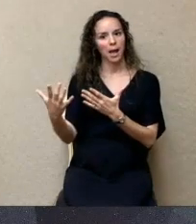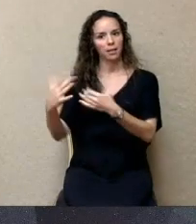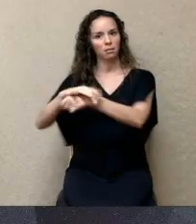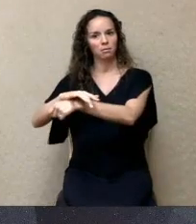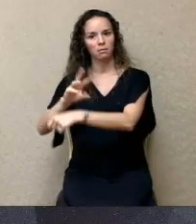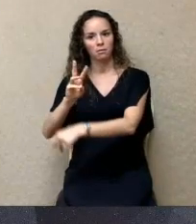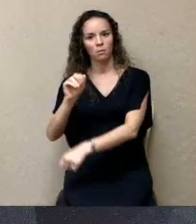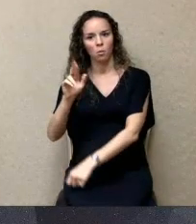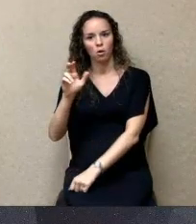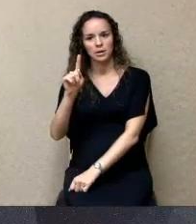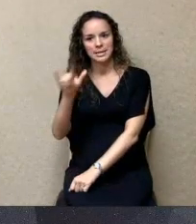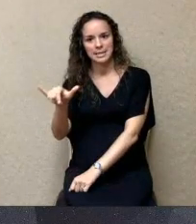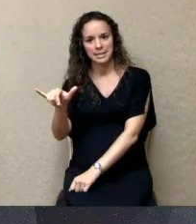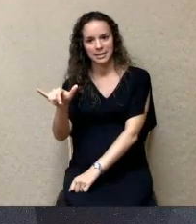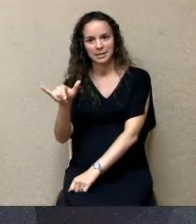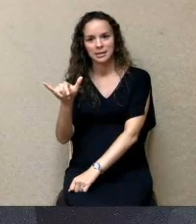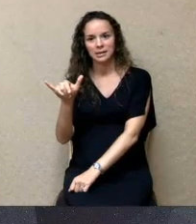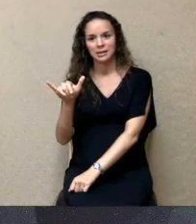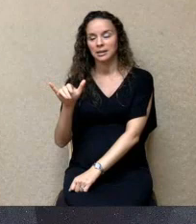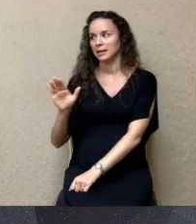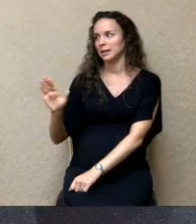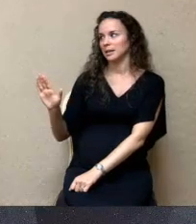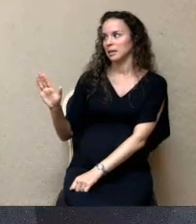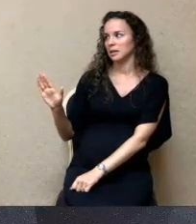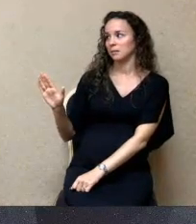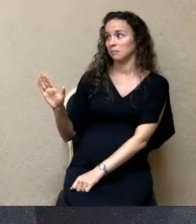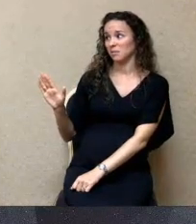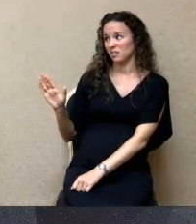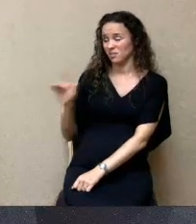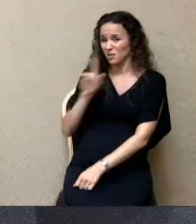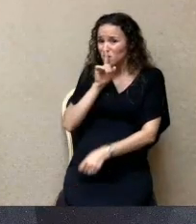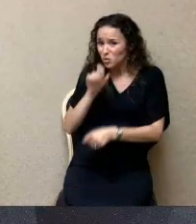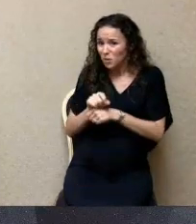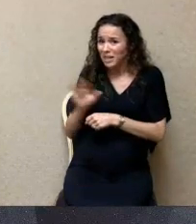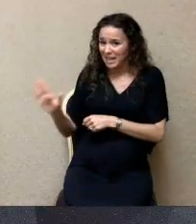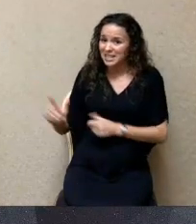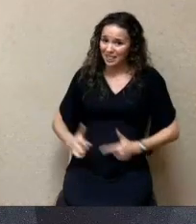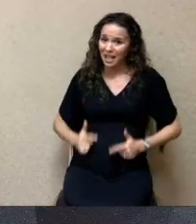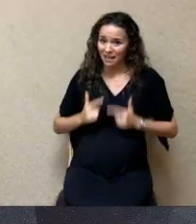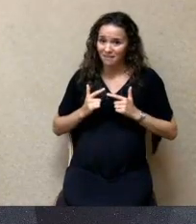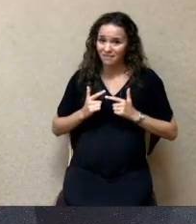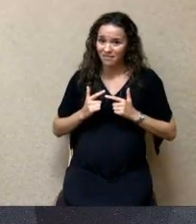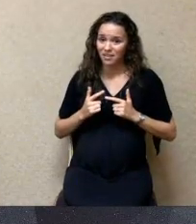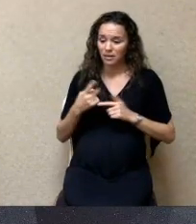Mike's device is his life, so PRC is really good about